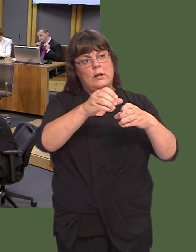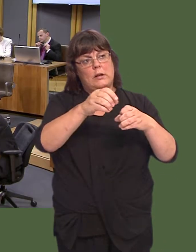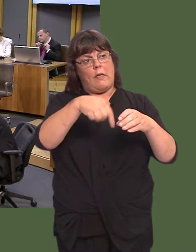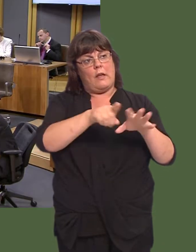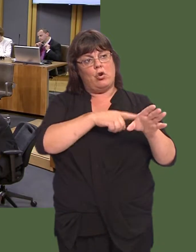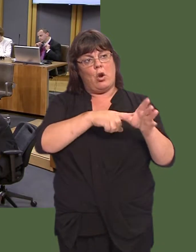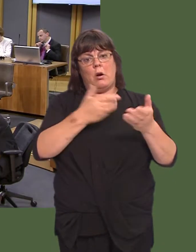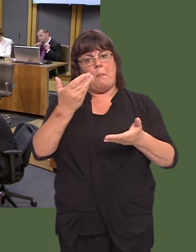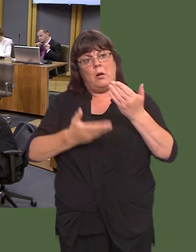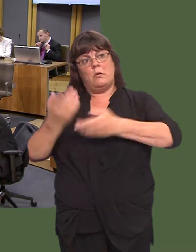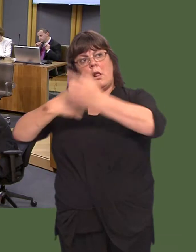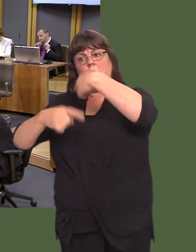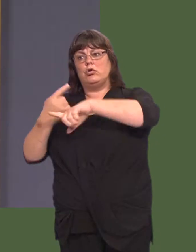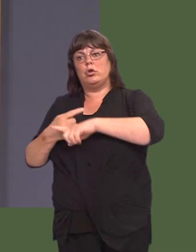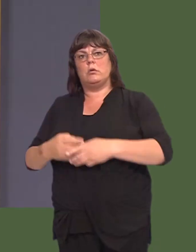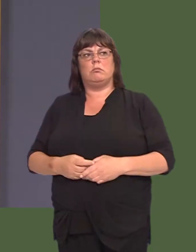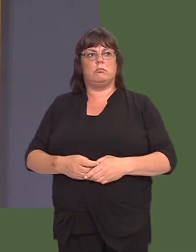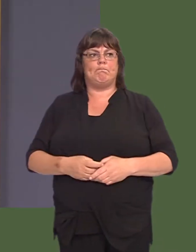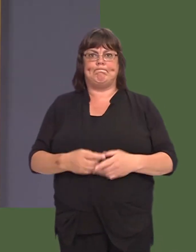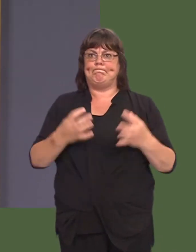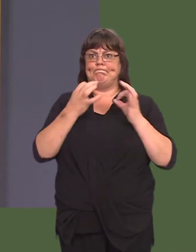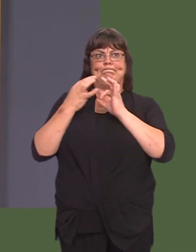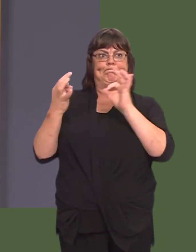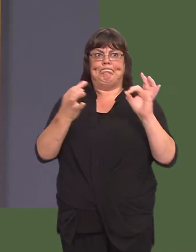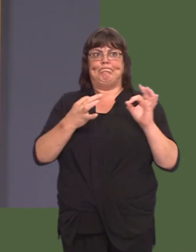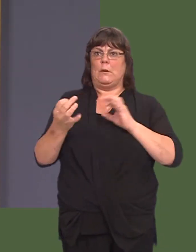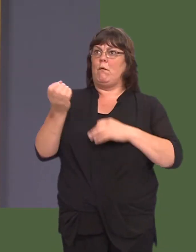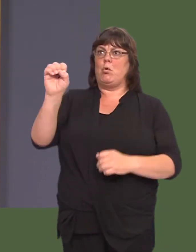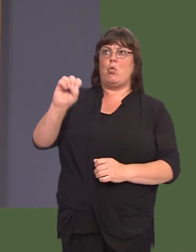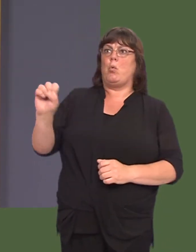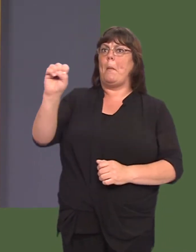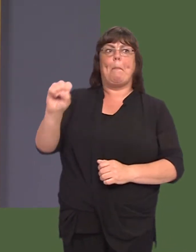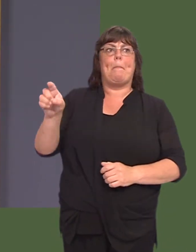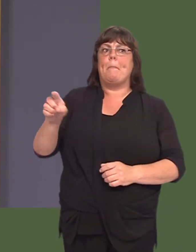same figure last yearónot all of whom, or indeed perhaps none of whom, will have come from the EU.